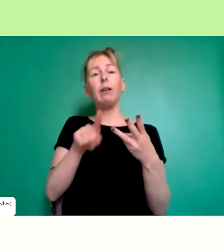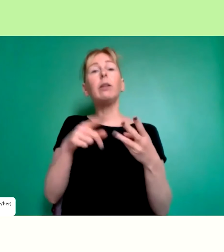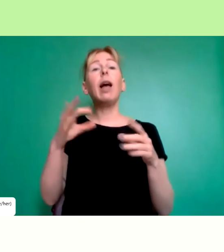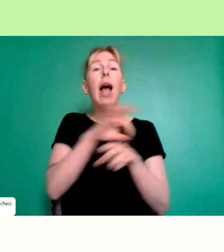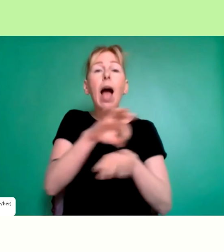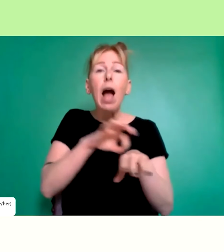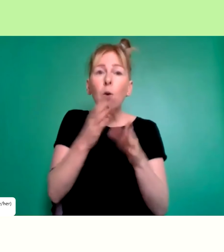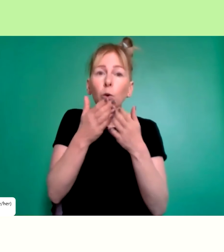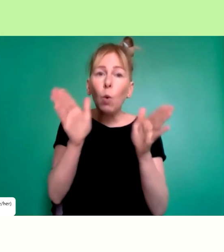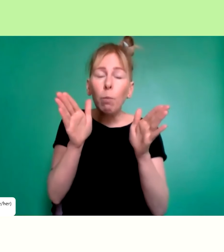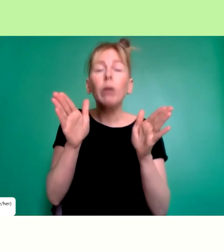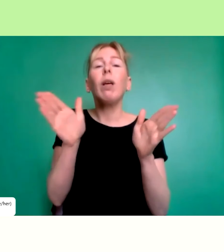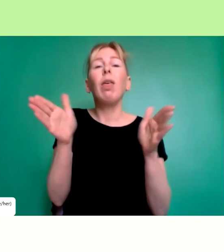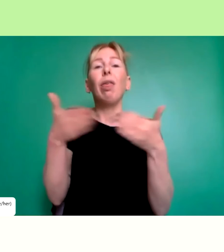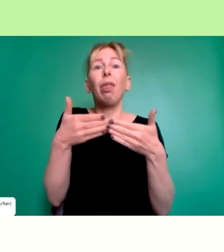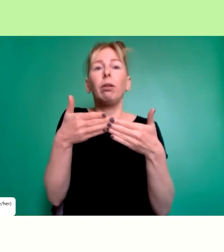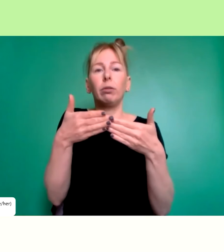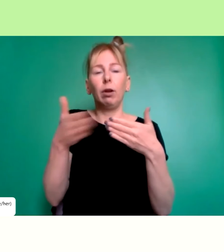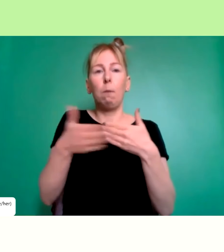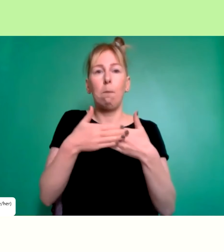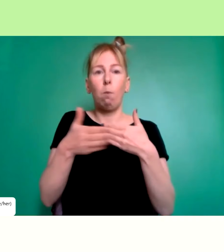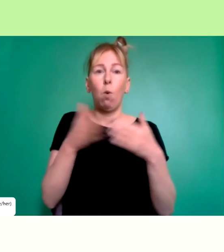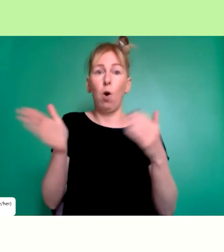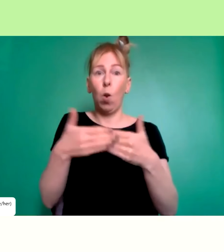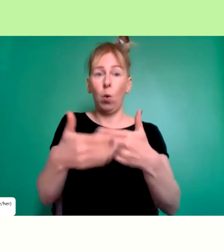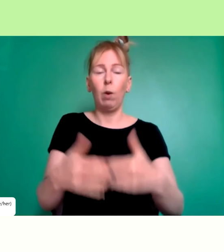The coalition government's age of austerity cut funds to public services,